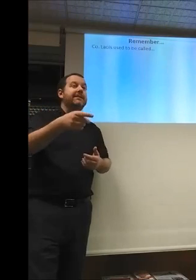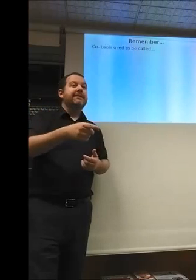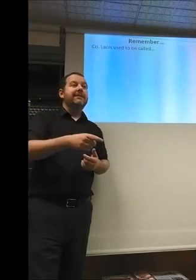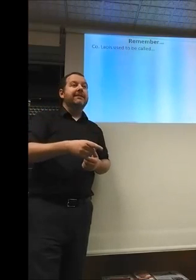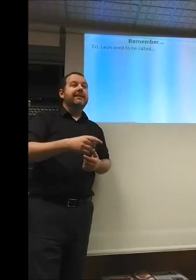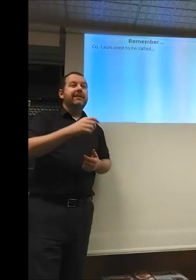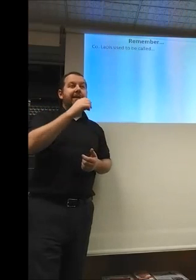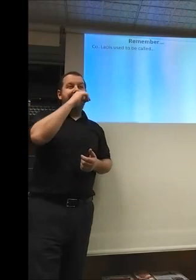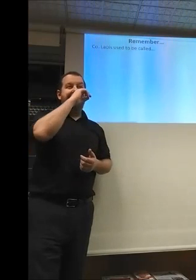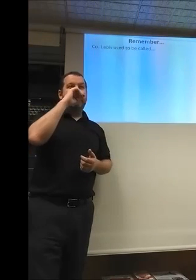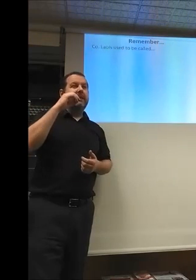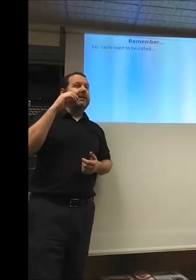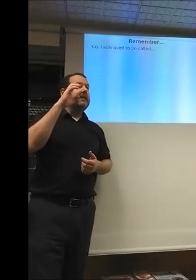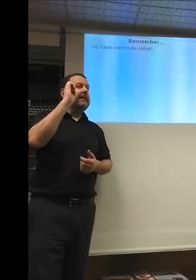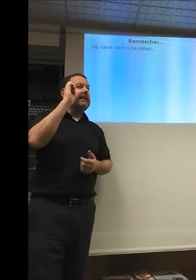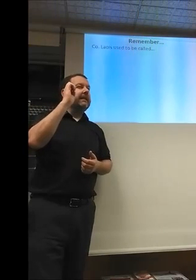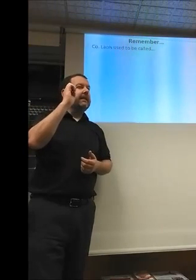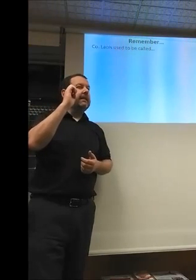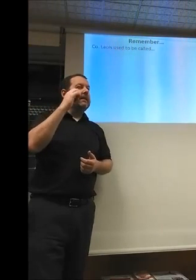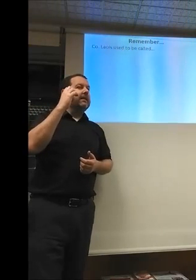Irish names.